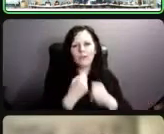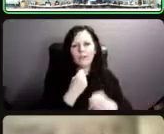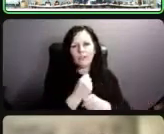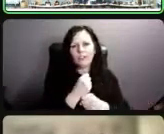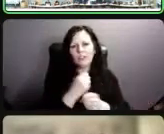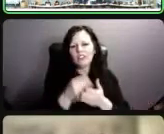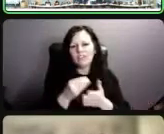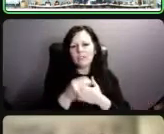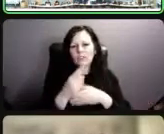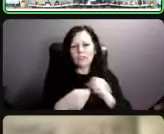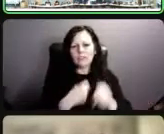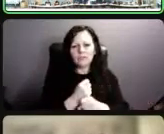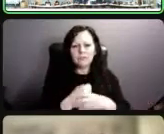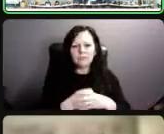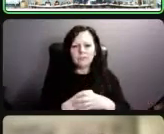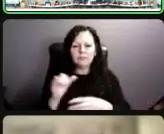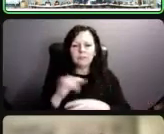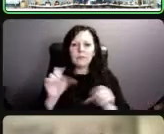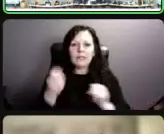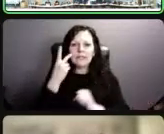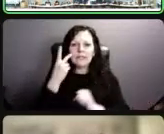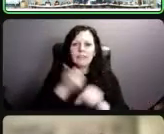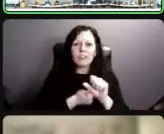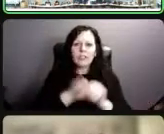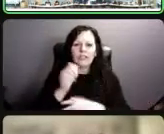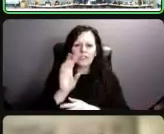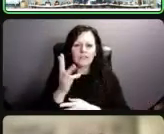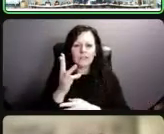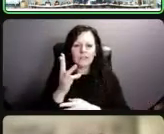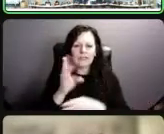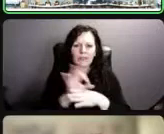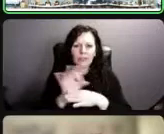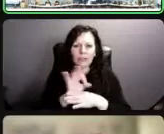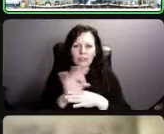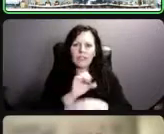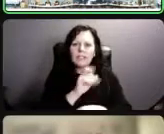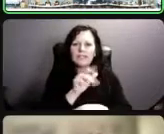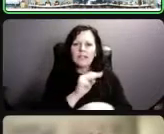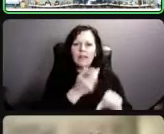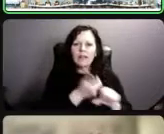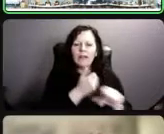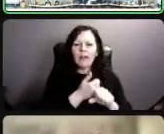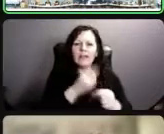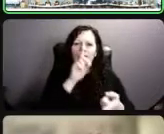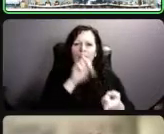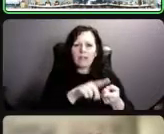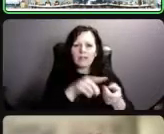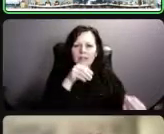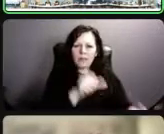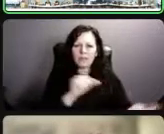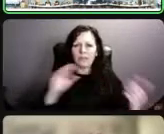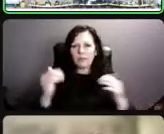TO SALEM'S OWN INTERNAL SERVICE EXPENDITURES.